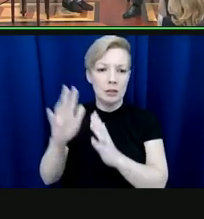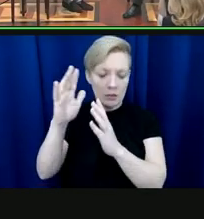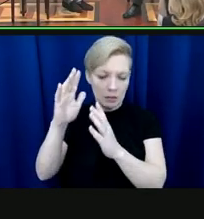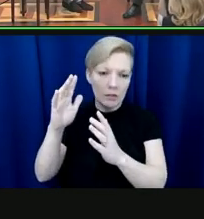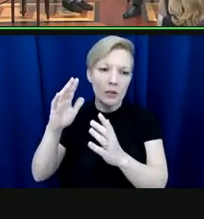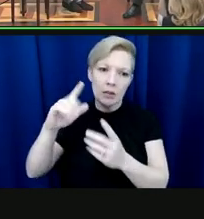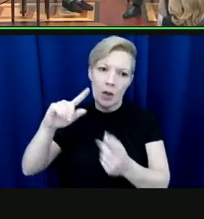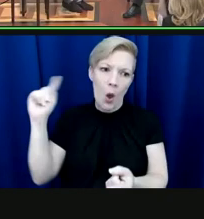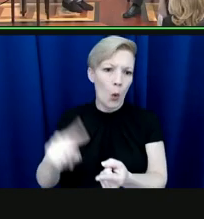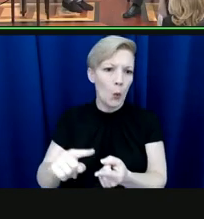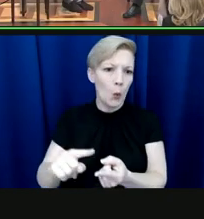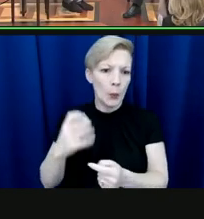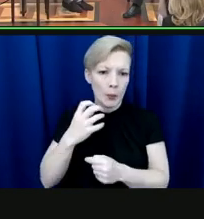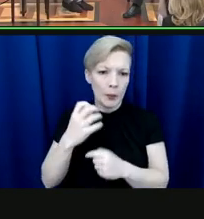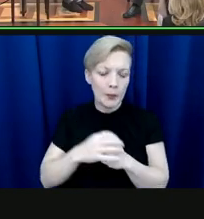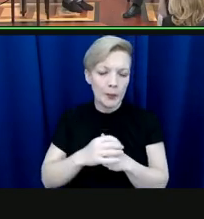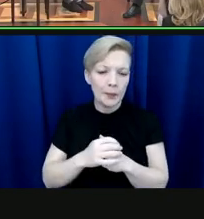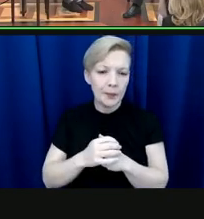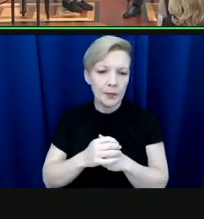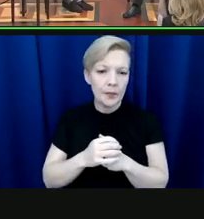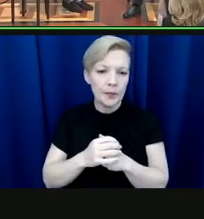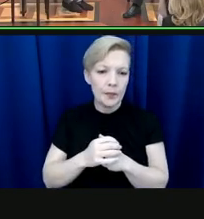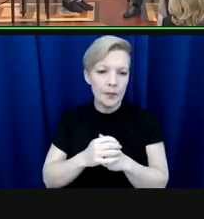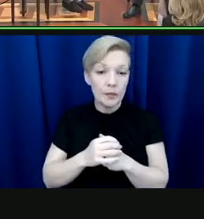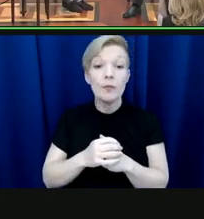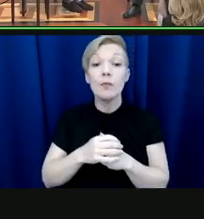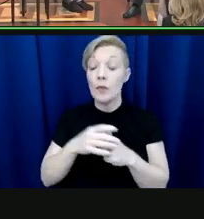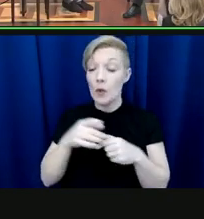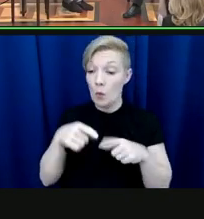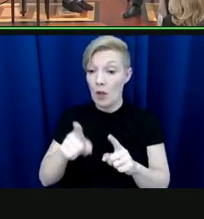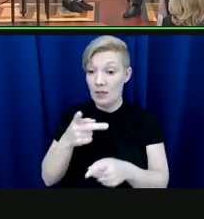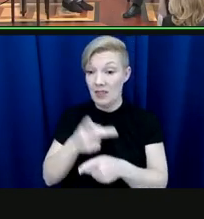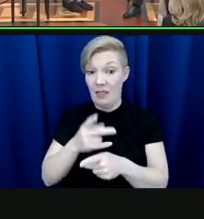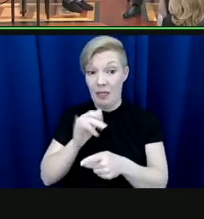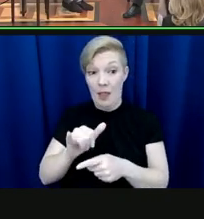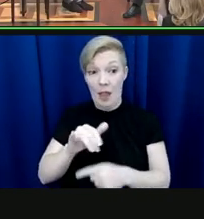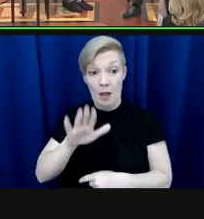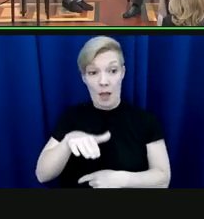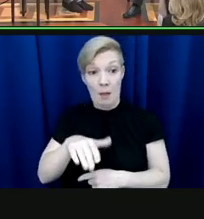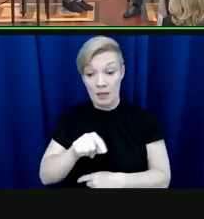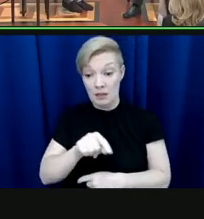Do that while also taking care to that bottom circle, making ourselves climate resilience,